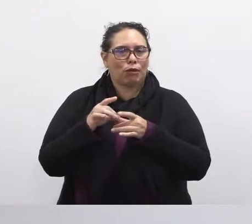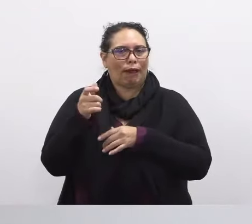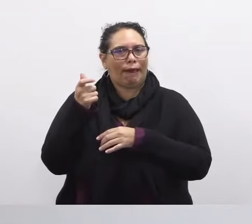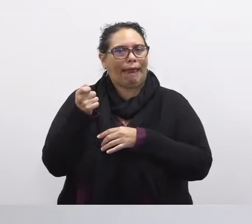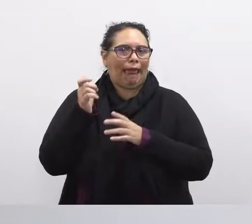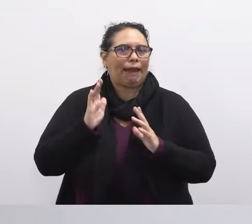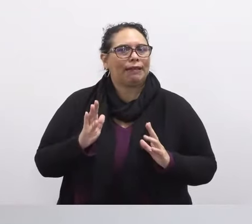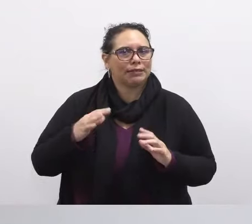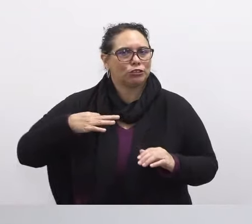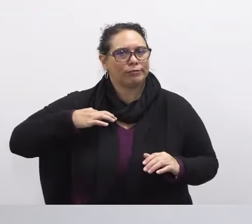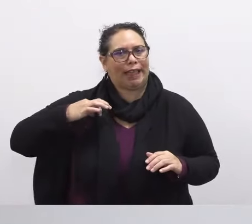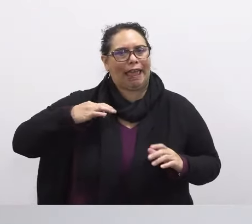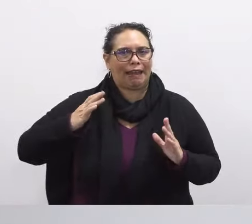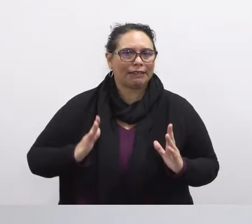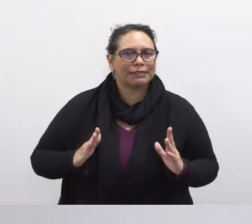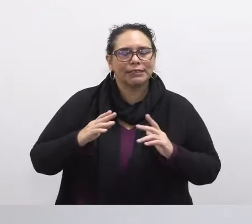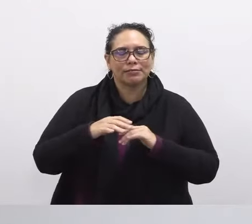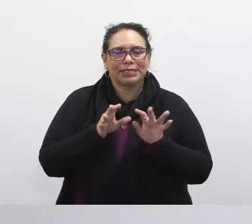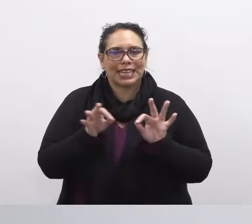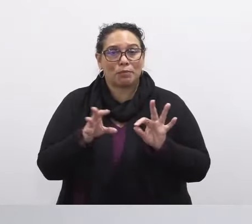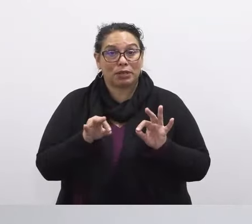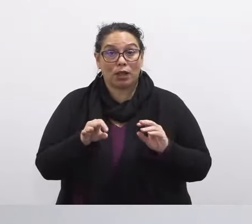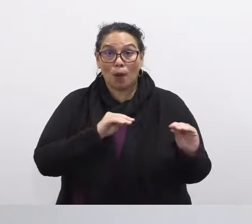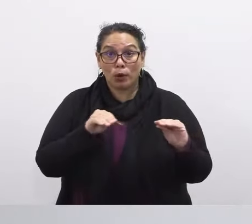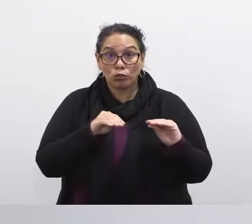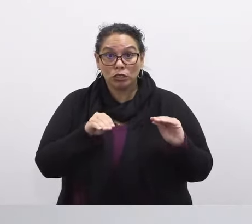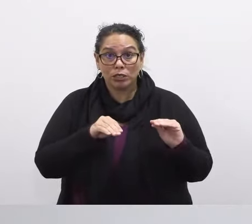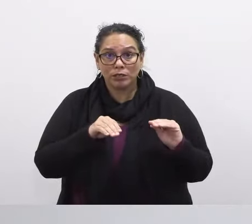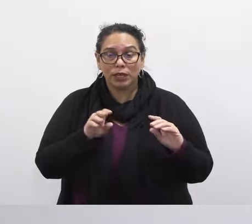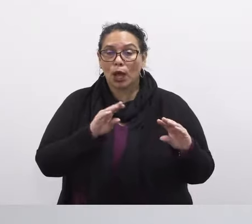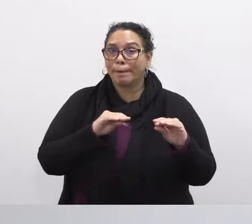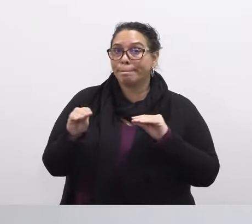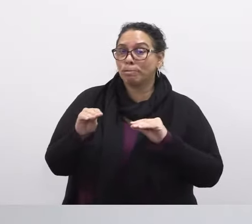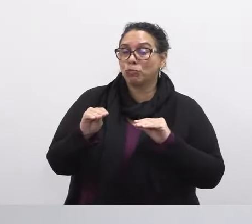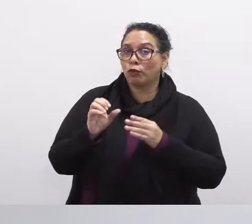Do we have a motion? We have approval. Second. Any discussion?